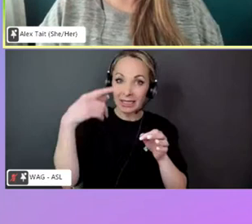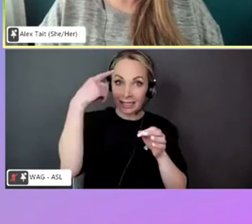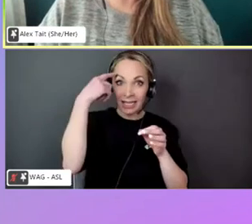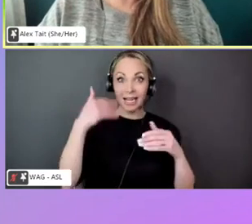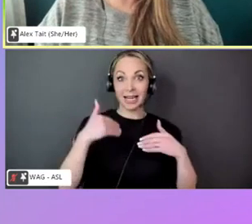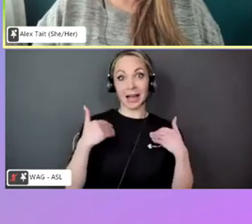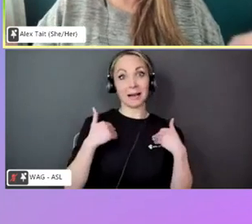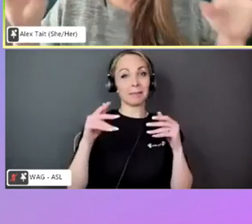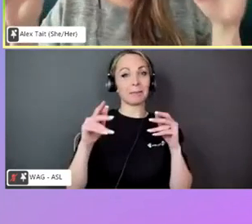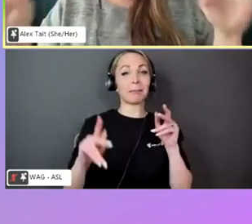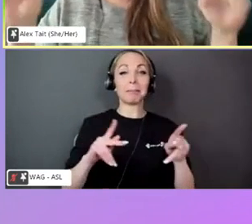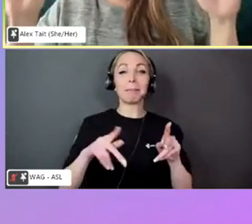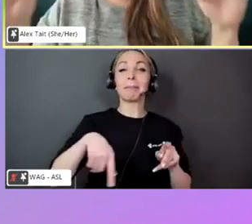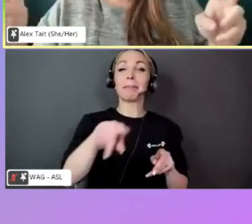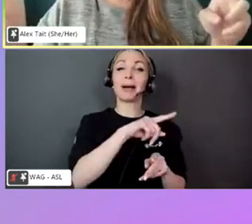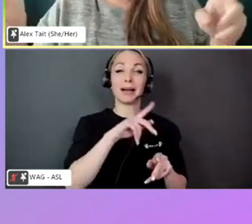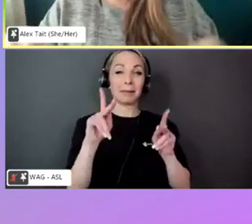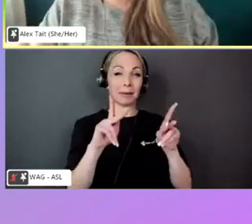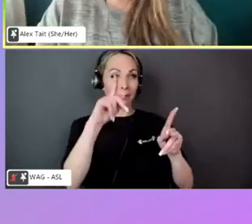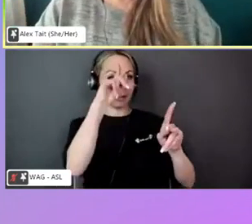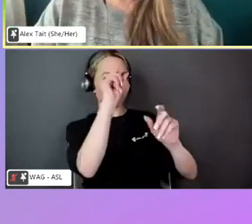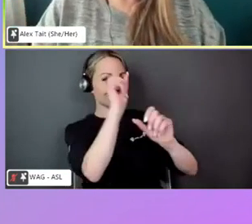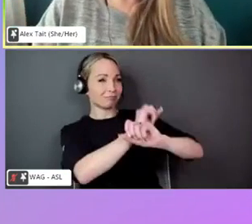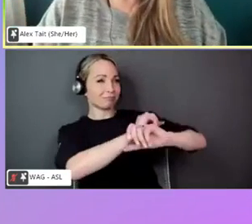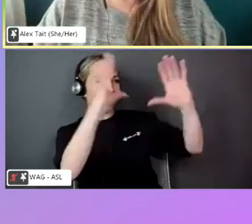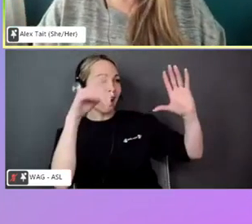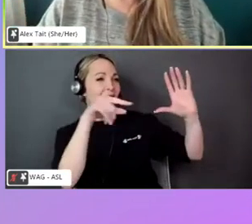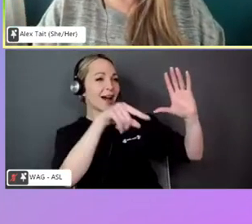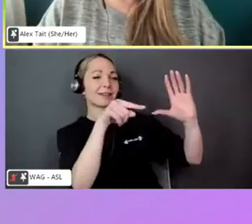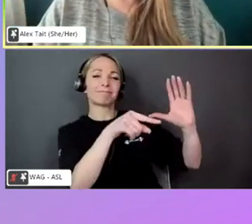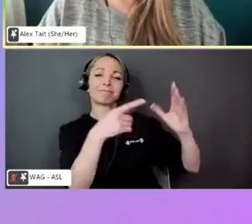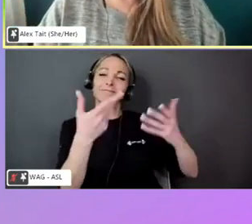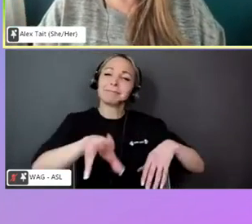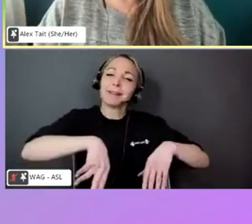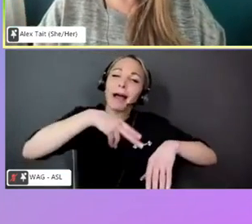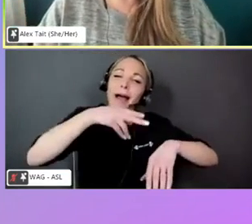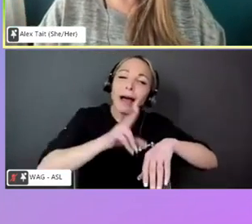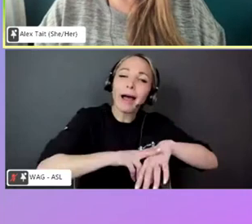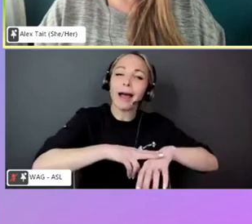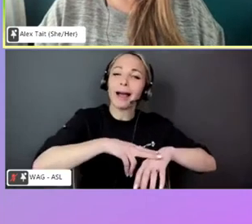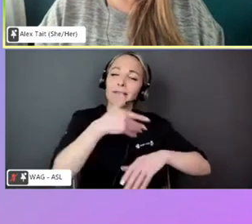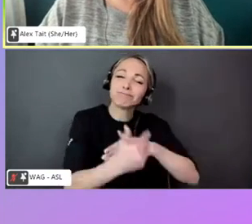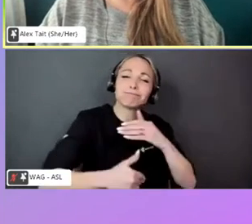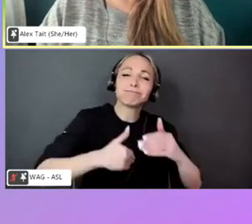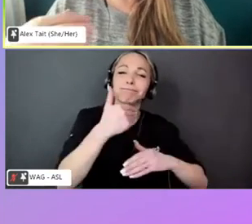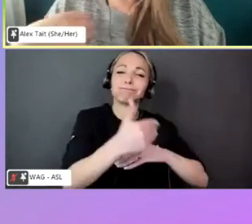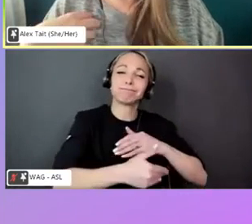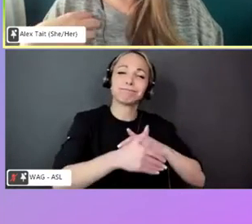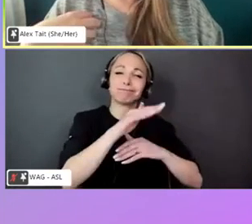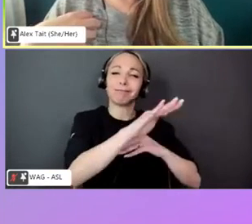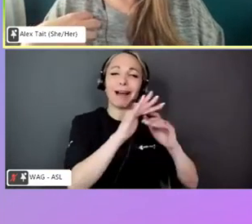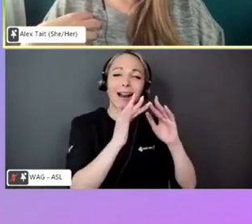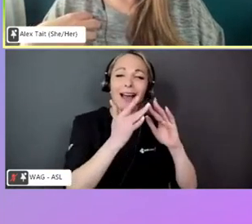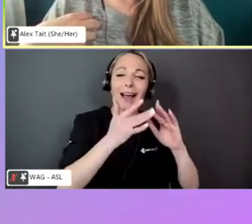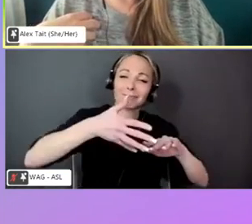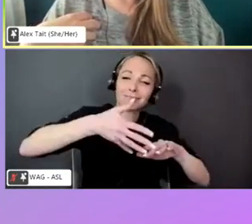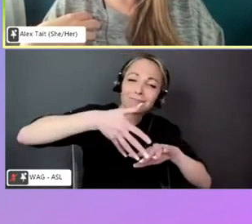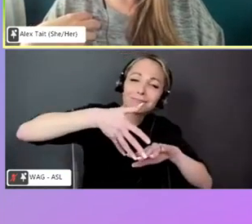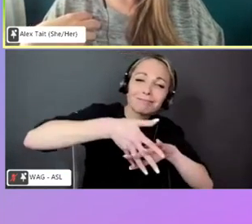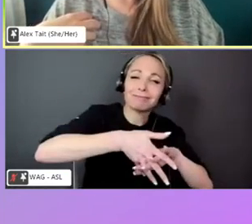There's a dichotomy here. Where young folks are seen as excuse this term I don't love it, but digital natives.